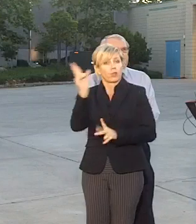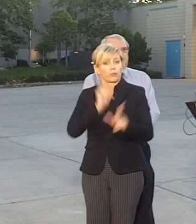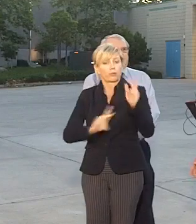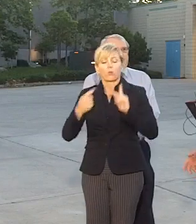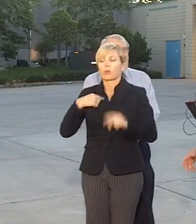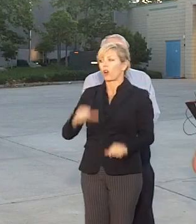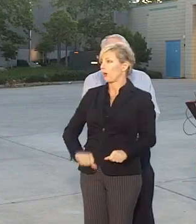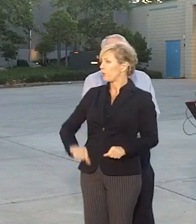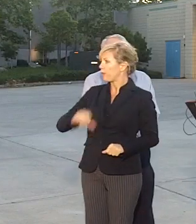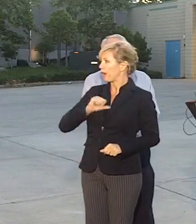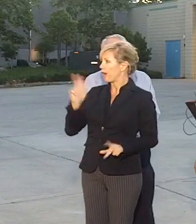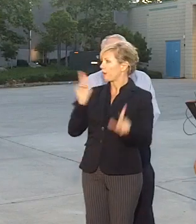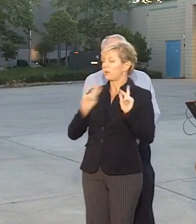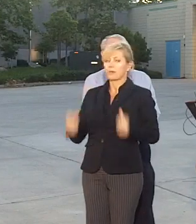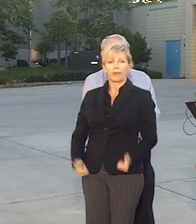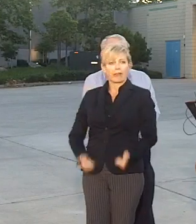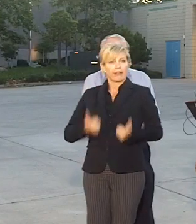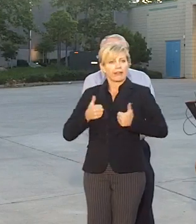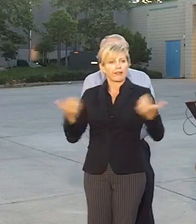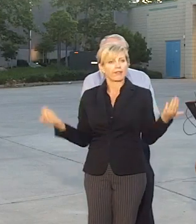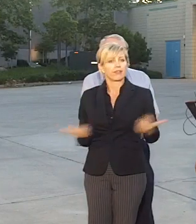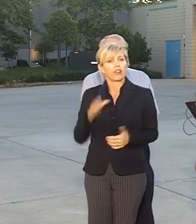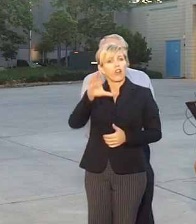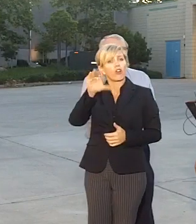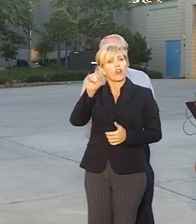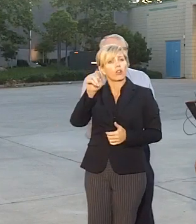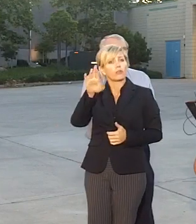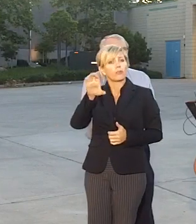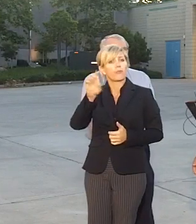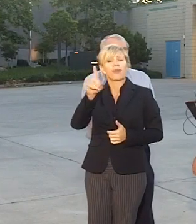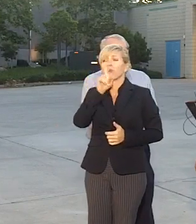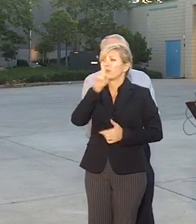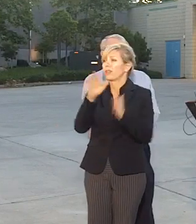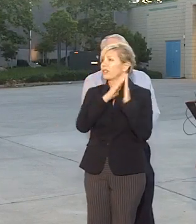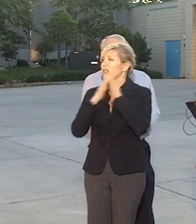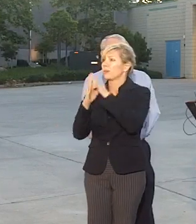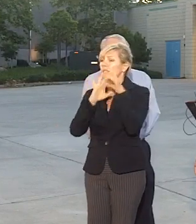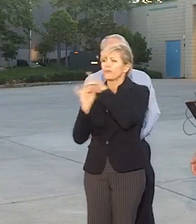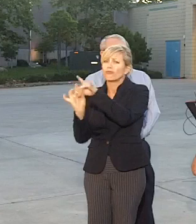Carlsbad community always pulls together in these type of events and that makes me very be proud to